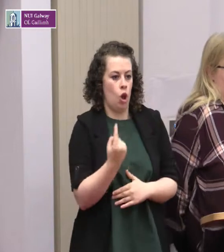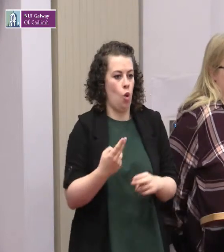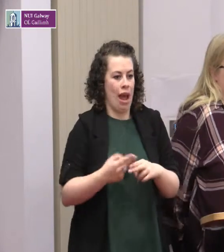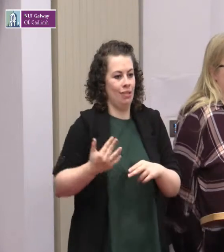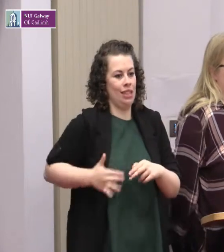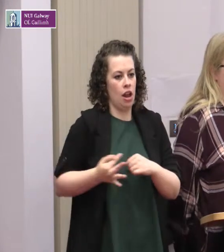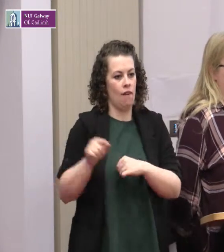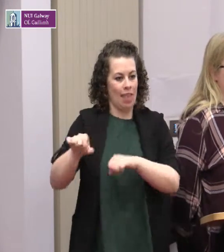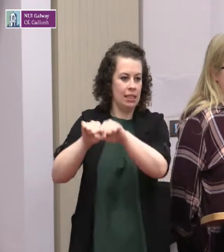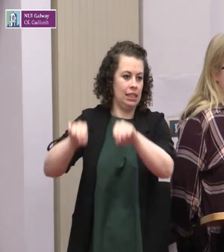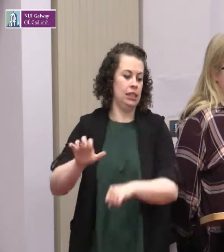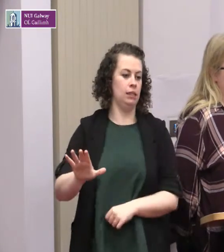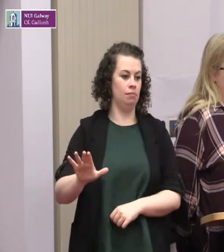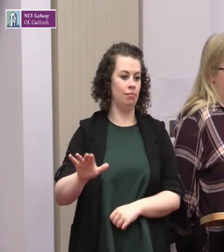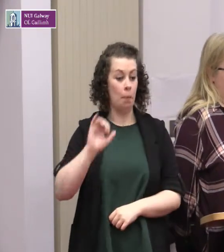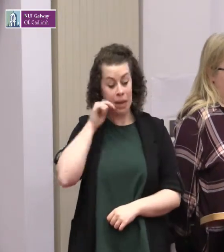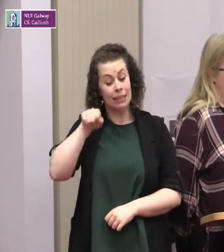That's what the system did to them.